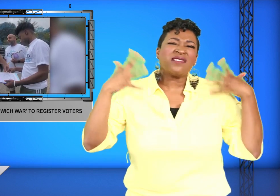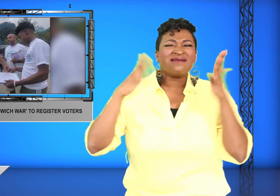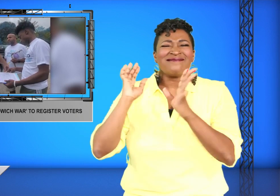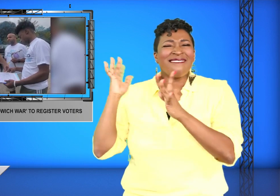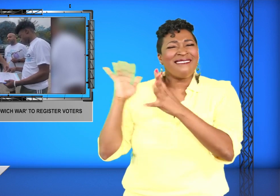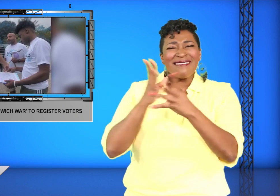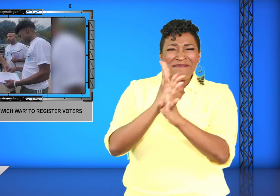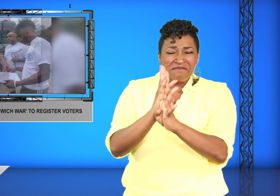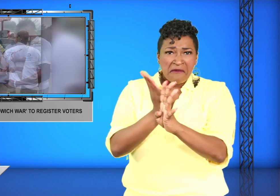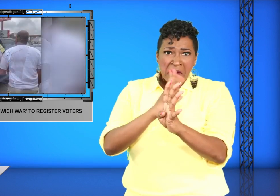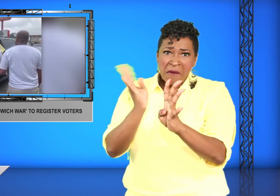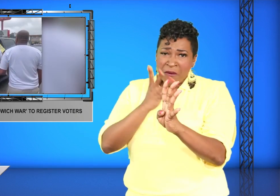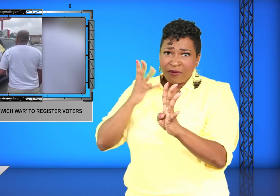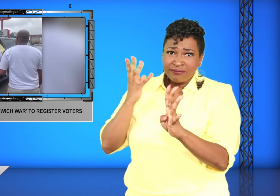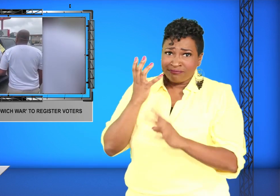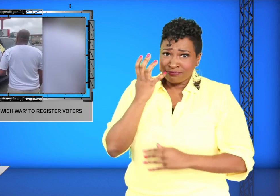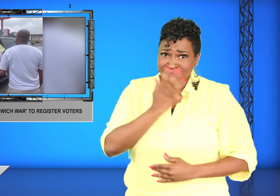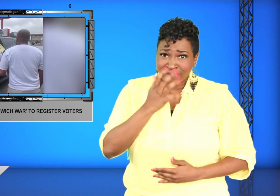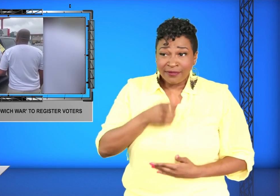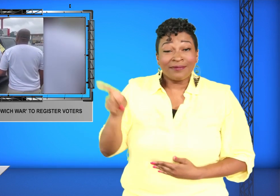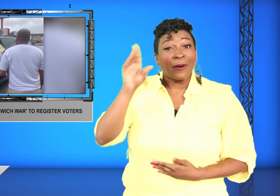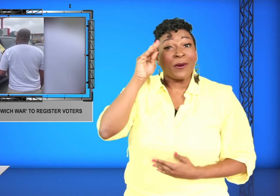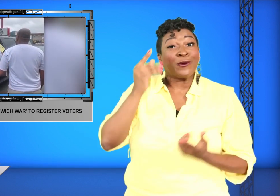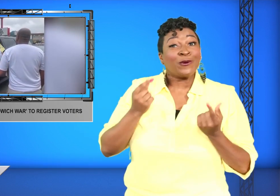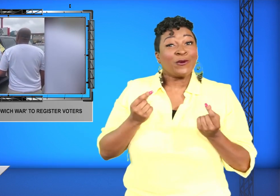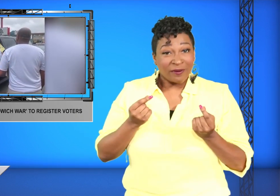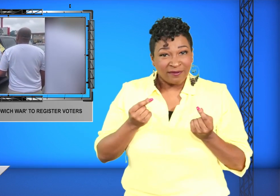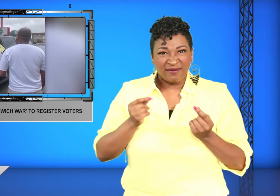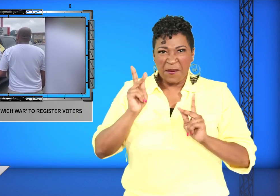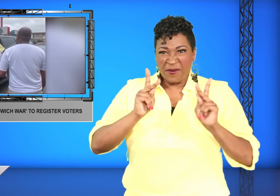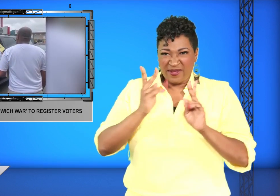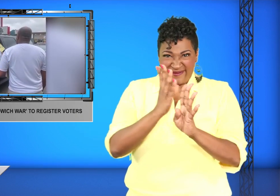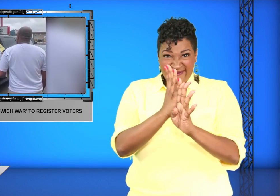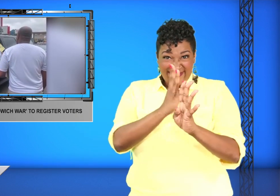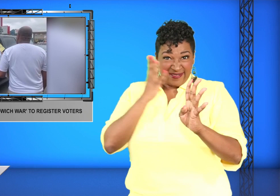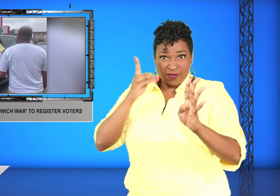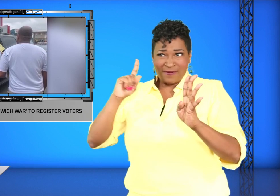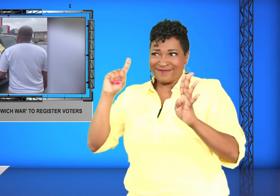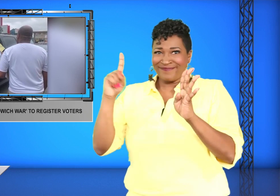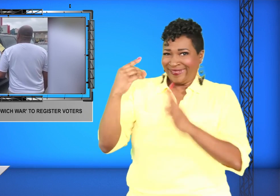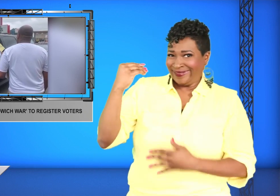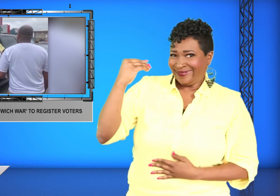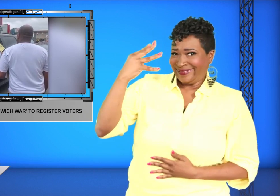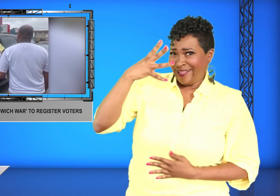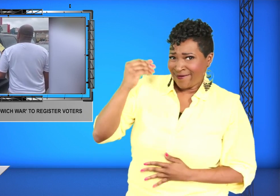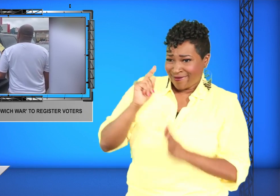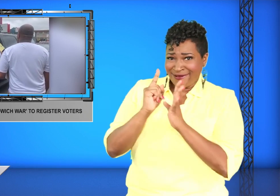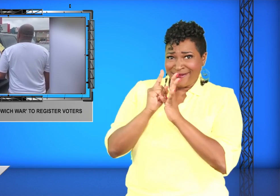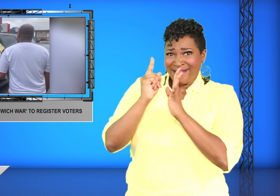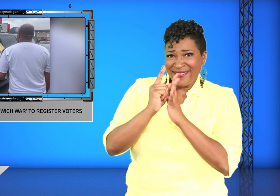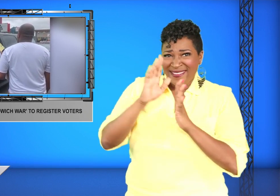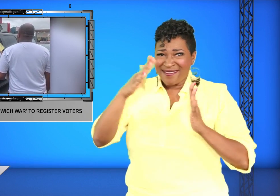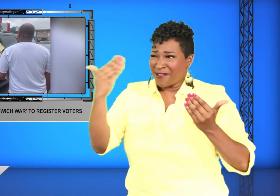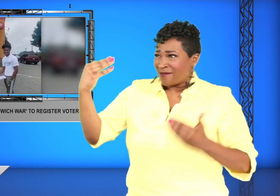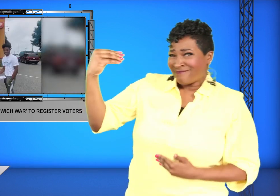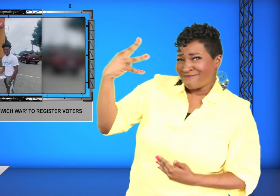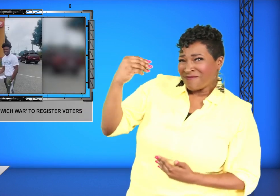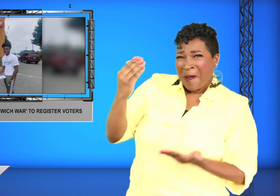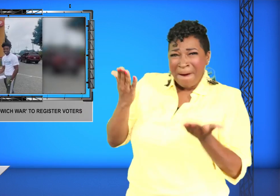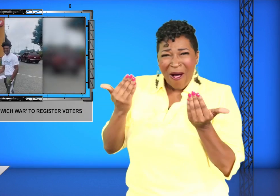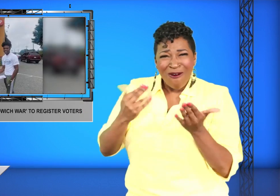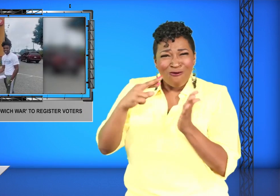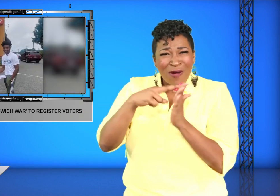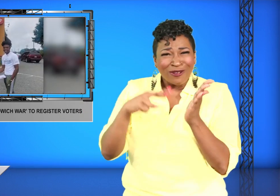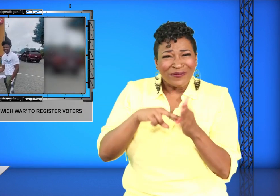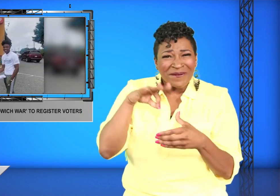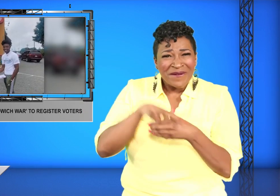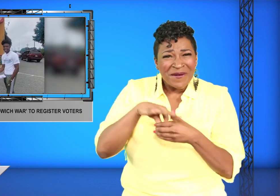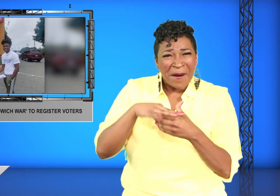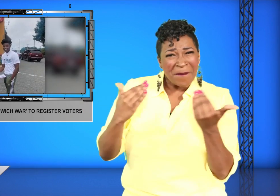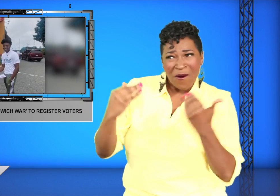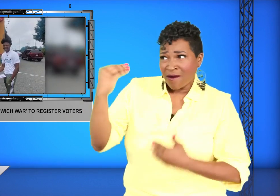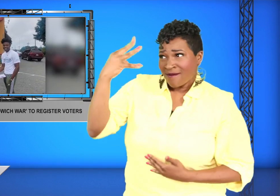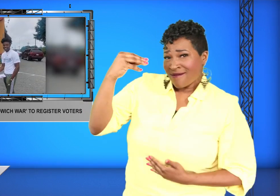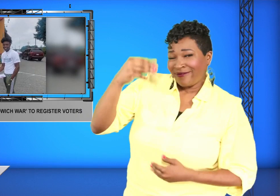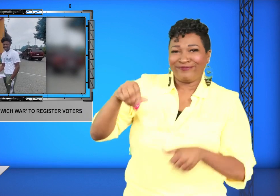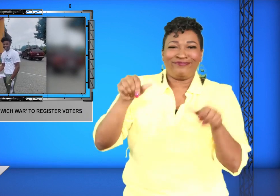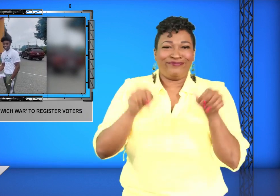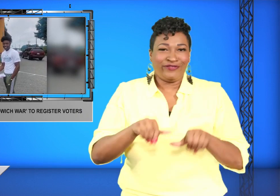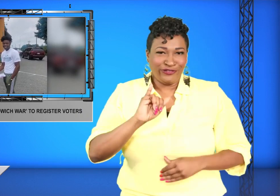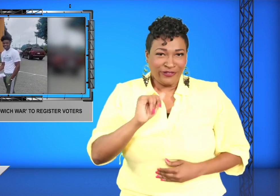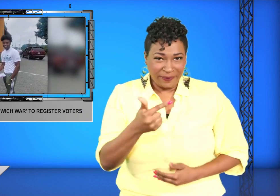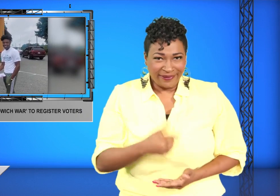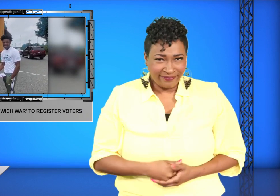people to vote while waiting in line for Popeyes new chicken sandwiches Saturday.